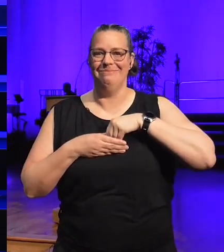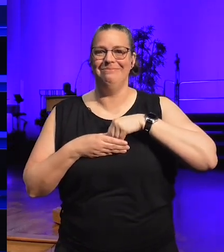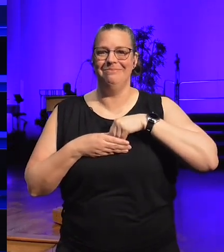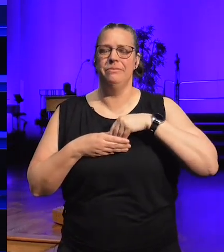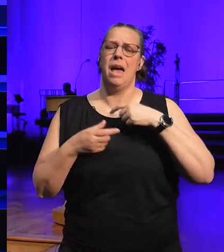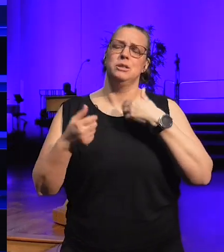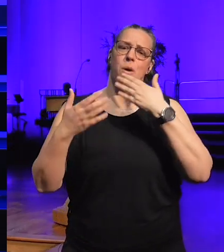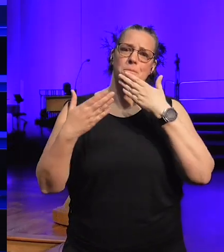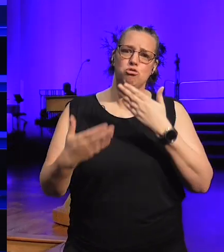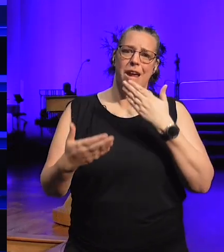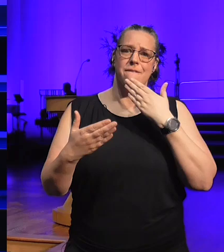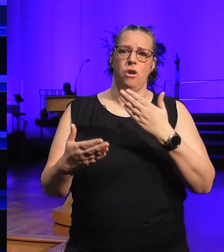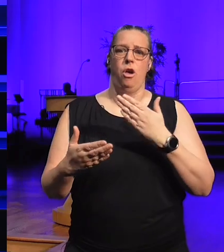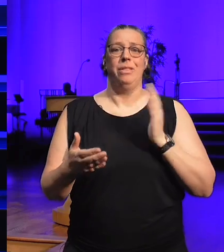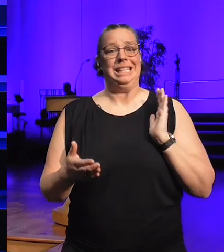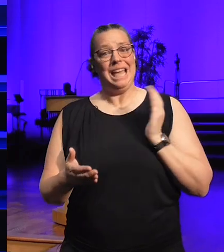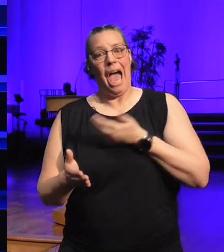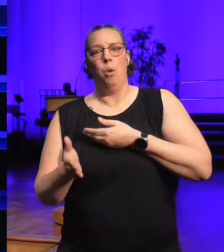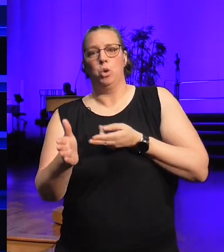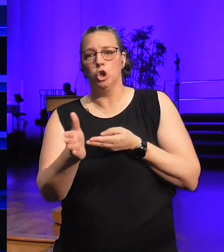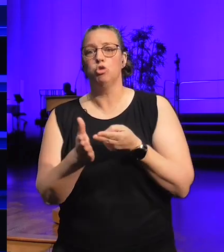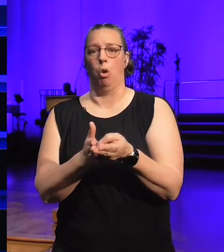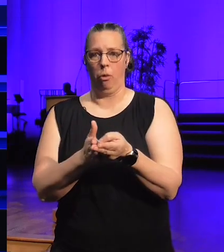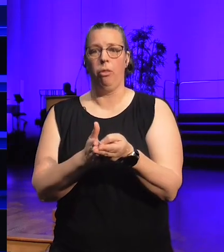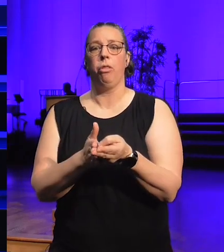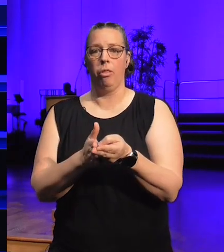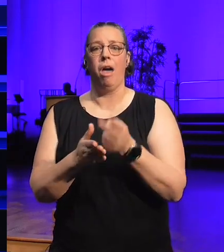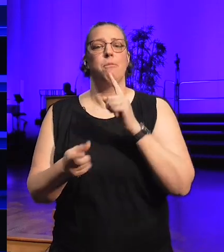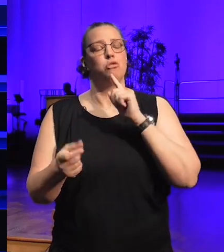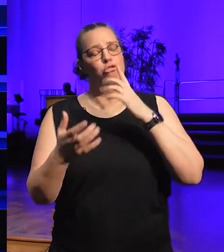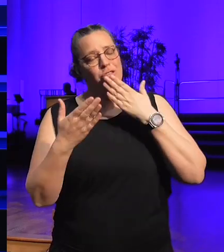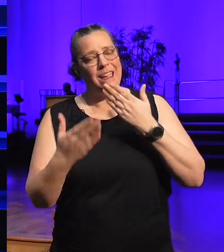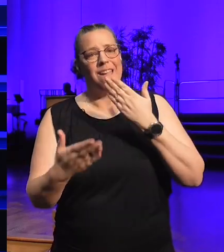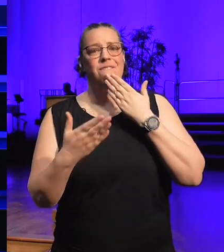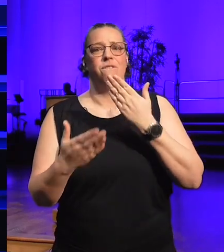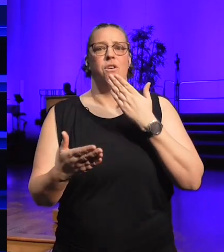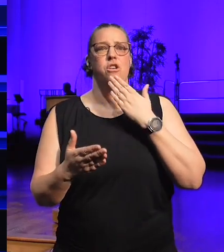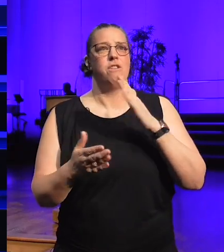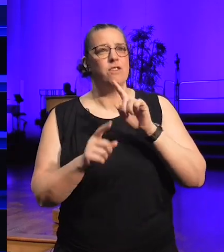is our truth right here and right now and so grateful for the gifts that are given as we are